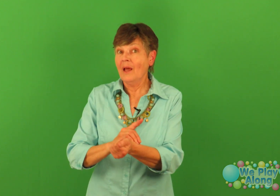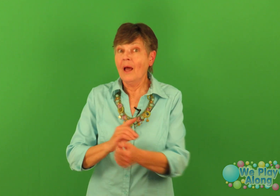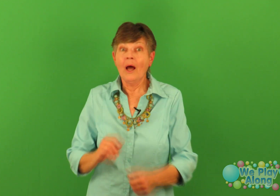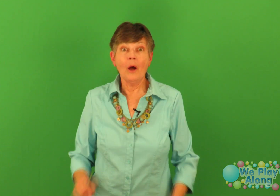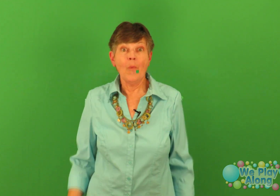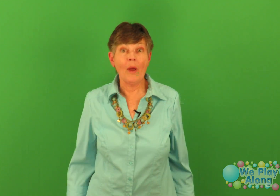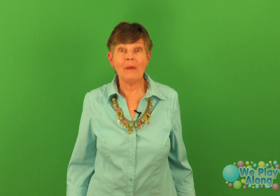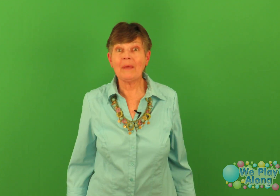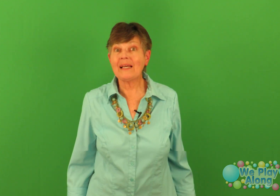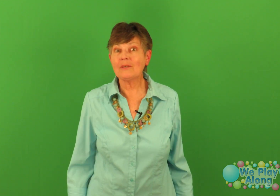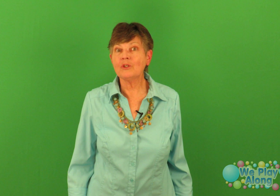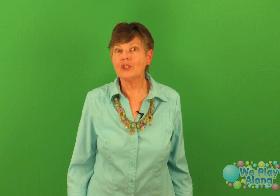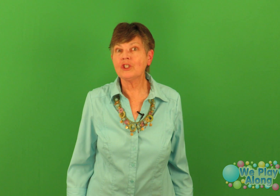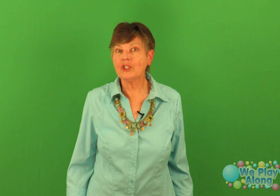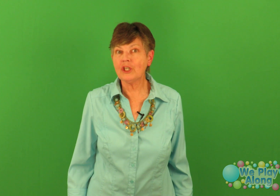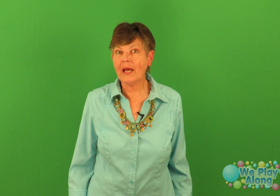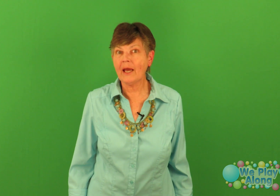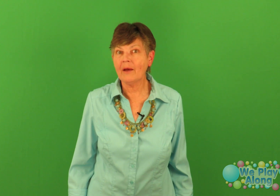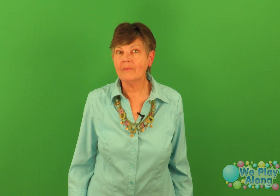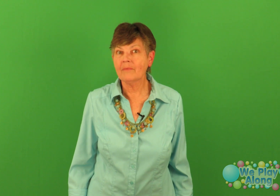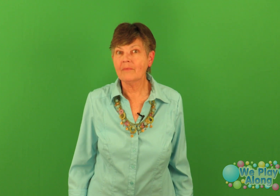appointment because it was just a checkup